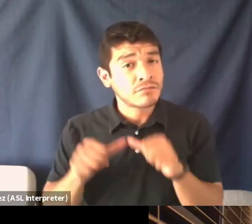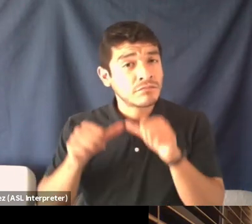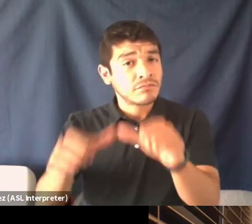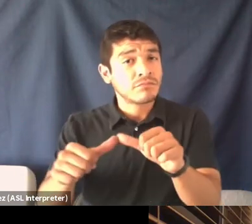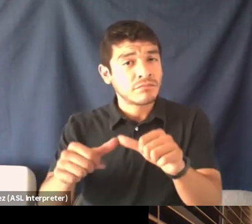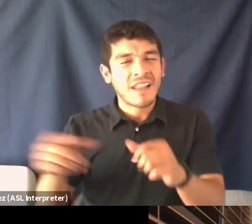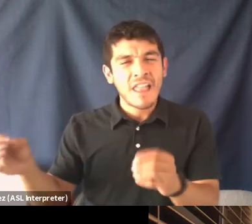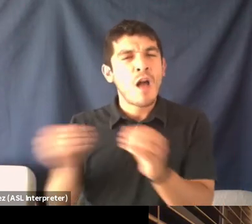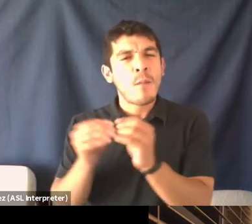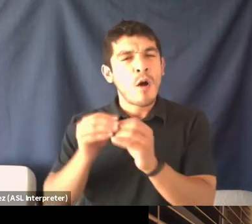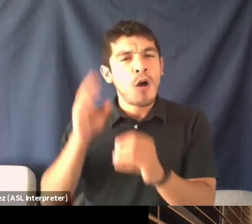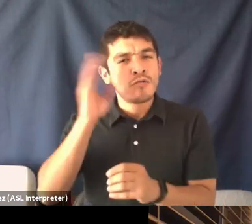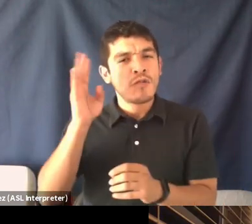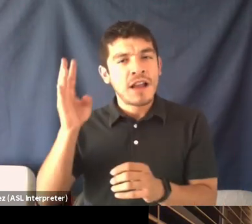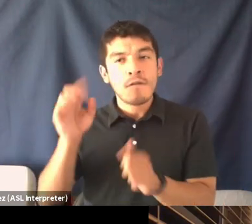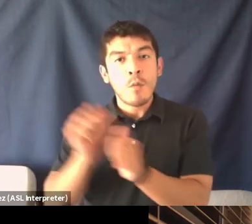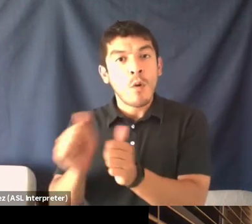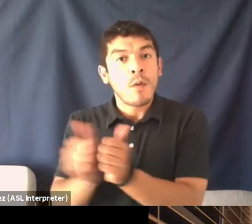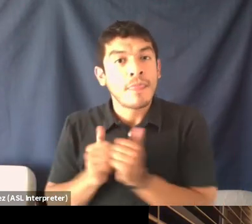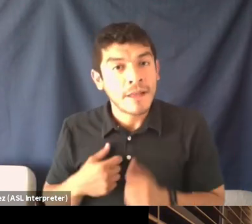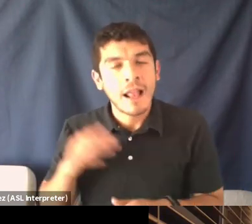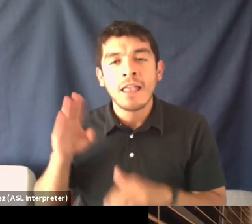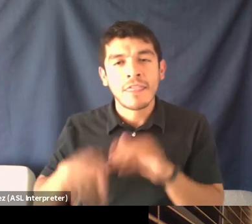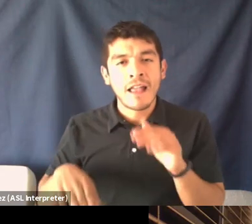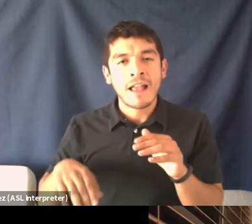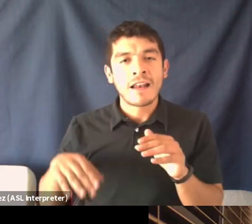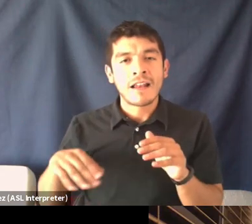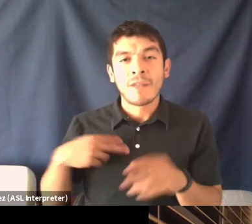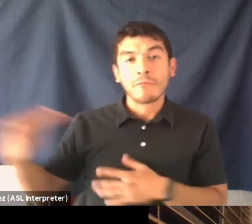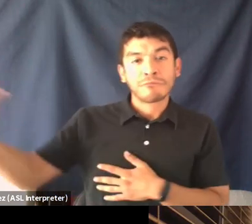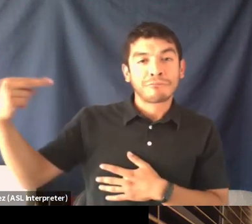or something than they were simply just existing, I guess.